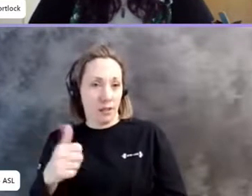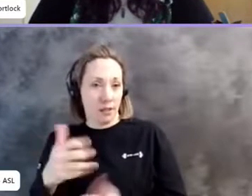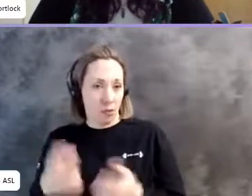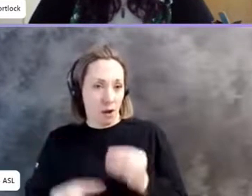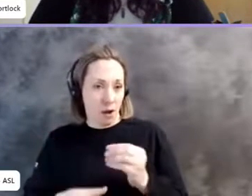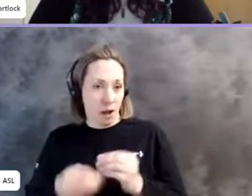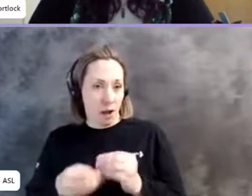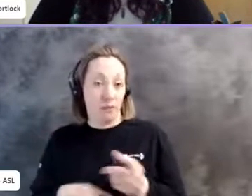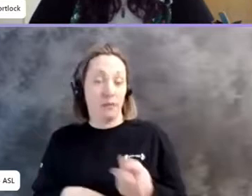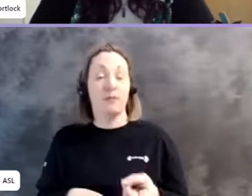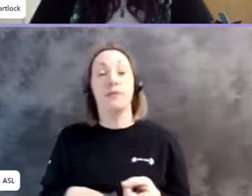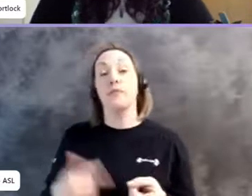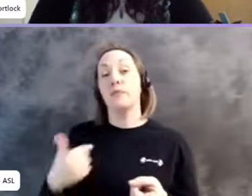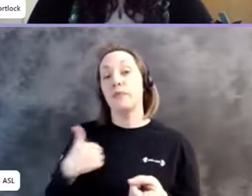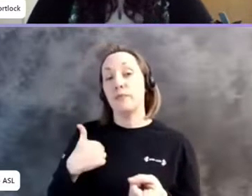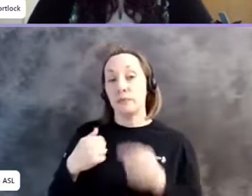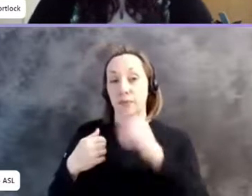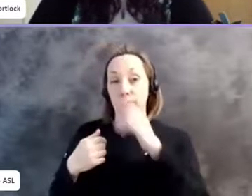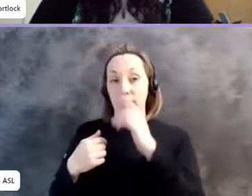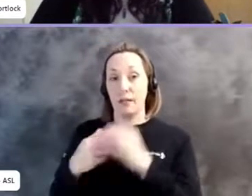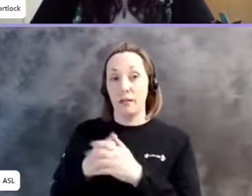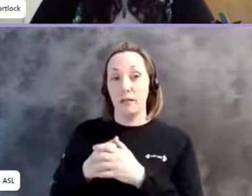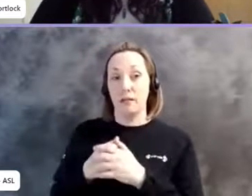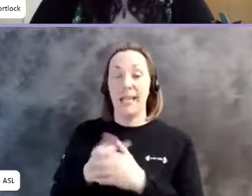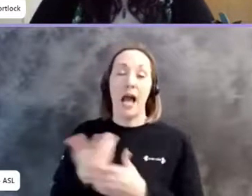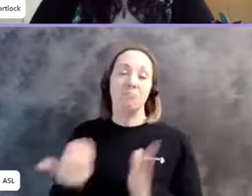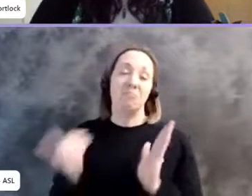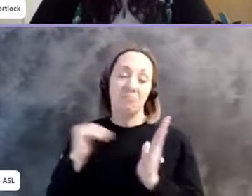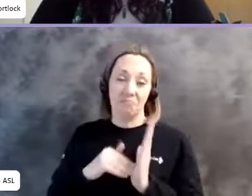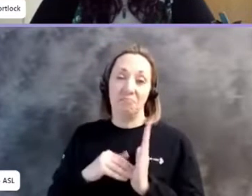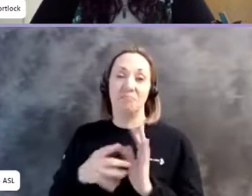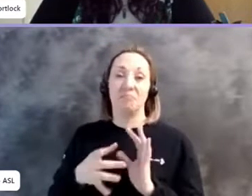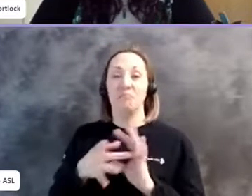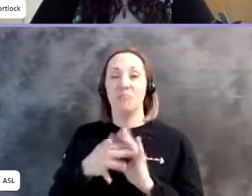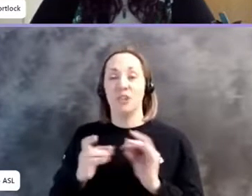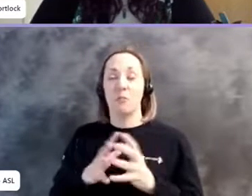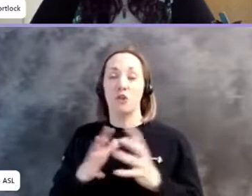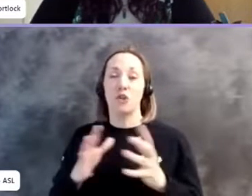[GREG] We have one more minute before we go to the